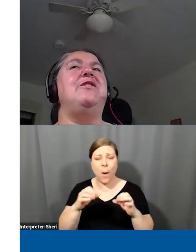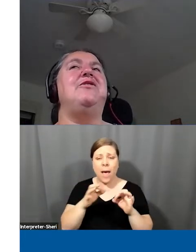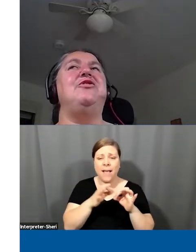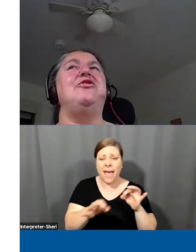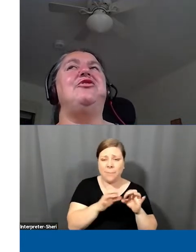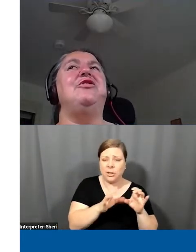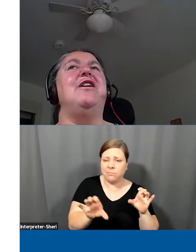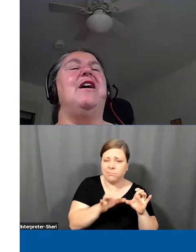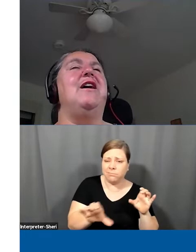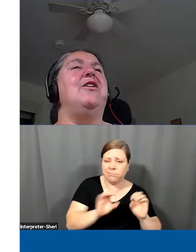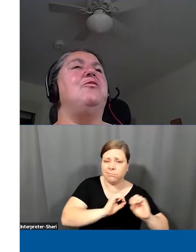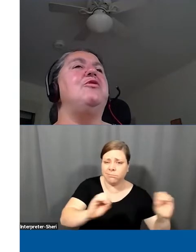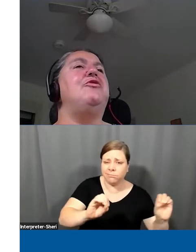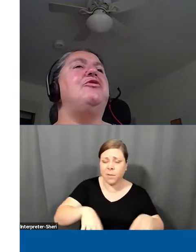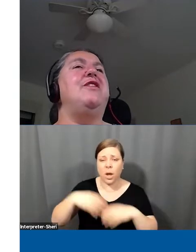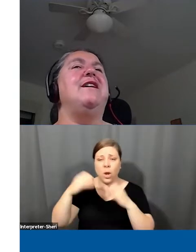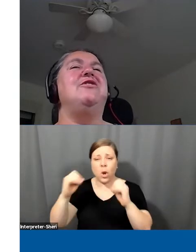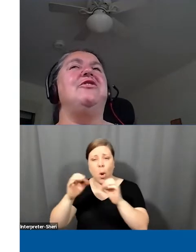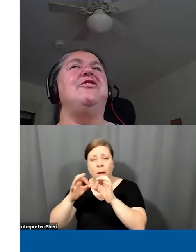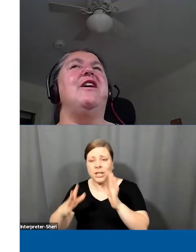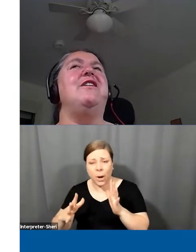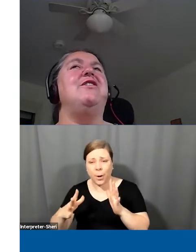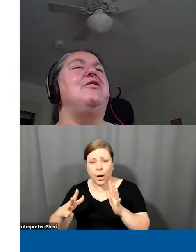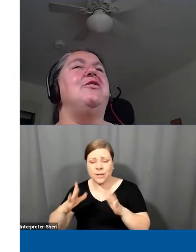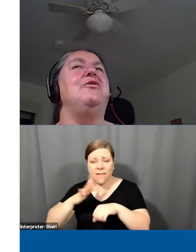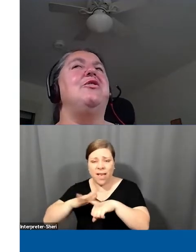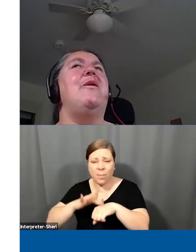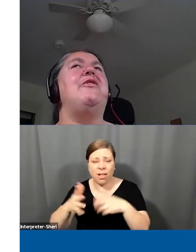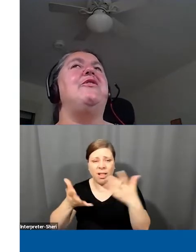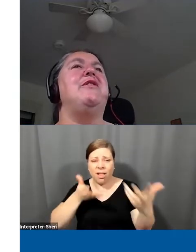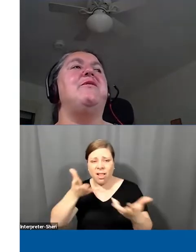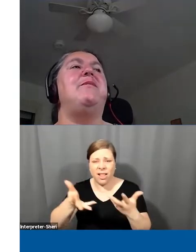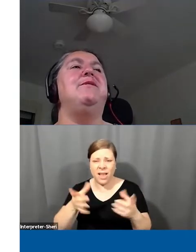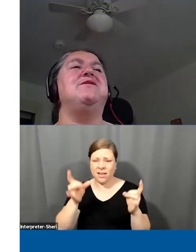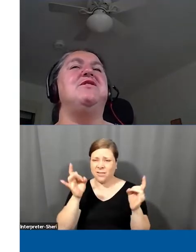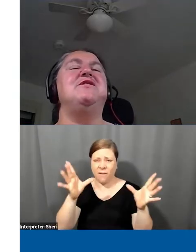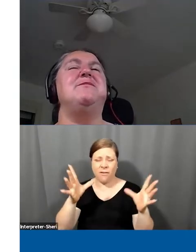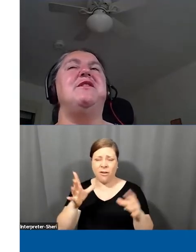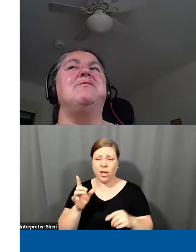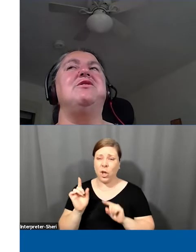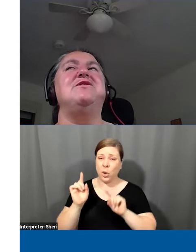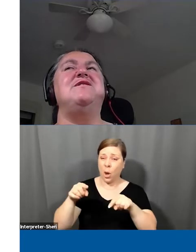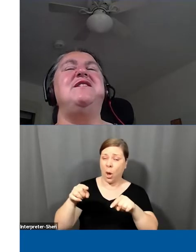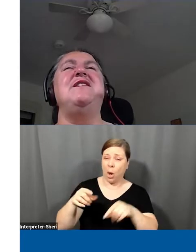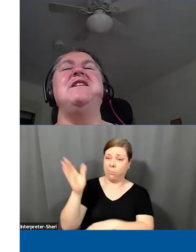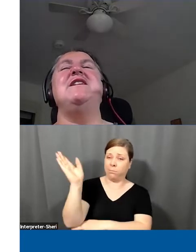It's just gross negligence that you go out there, you give a public service about an emergency